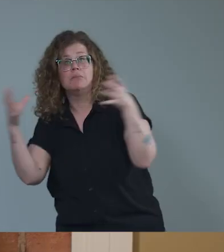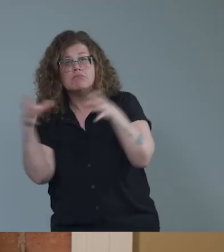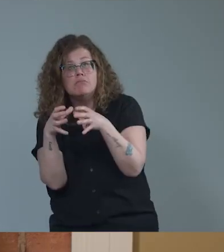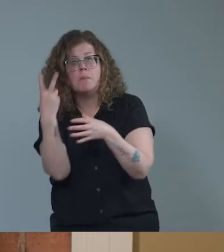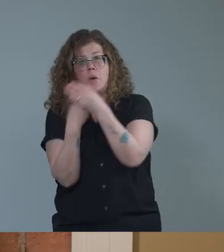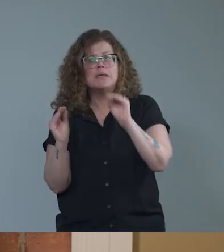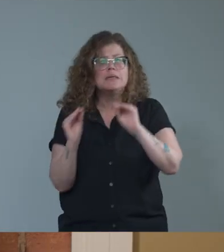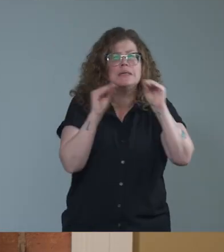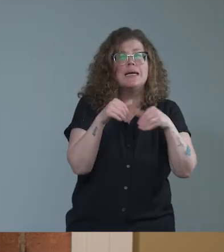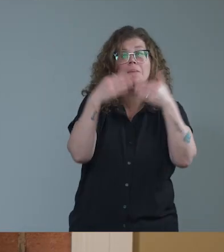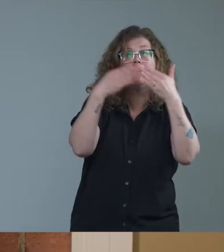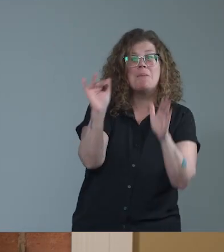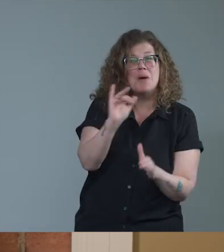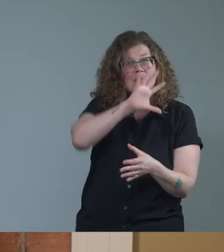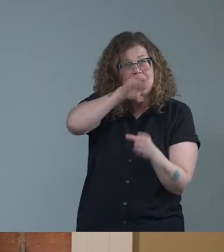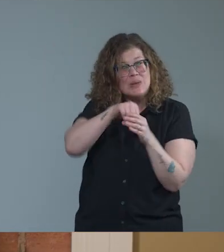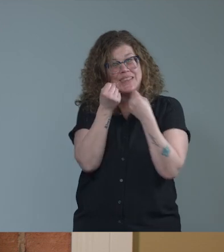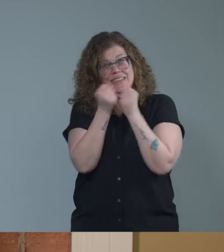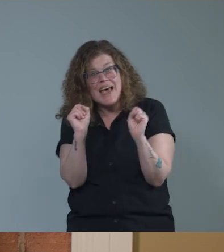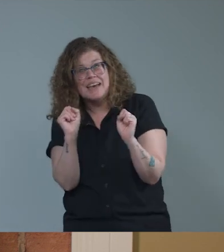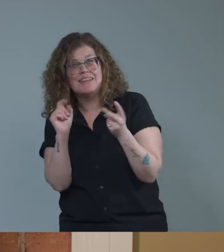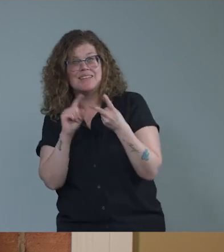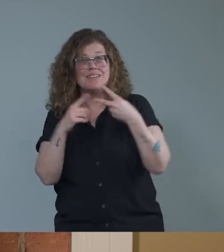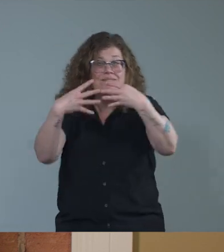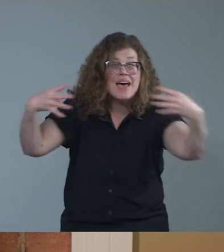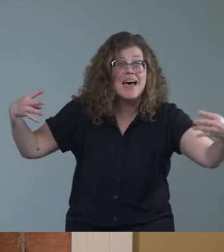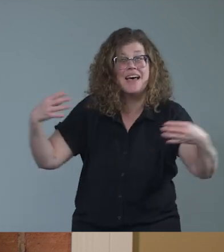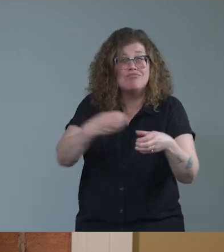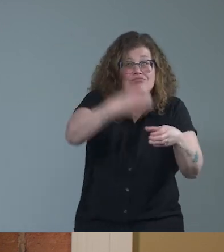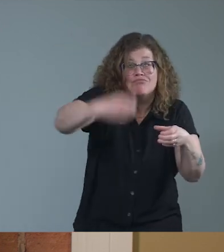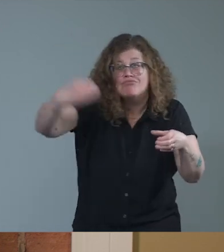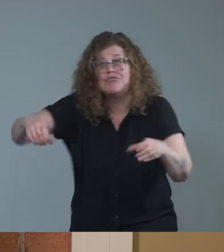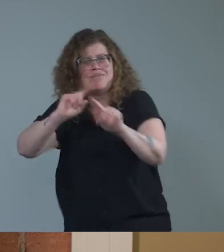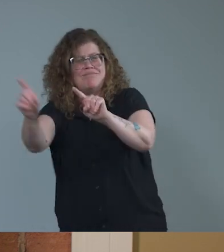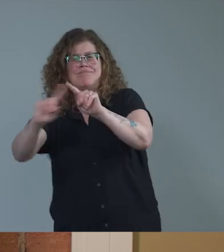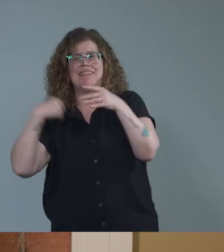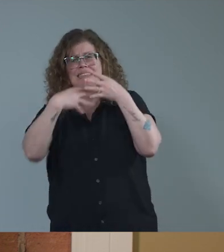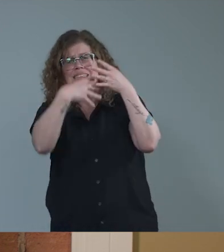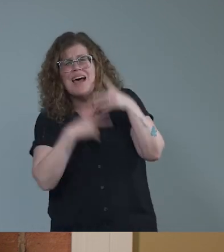Safety measures need to be undertaken at all times, and those are safety measures both for the artist and the artist team, the installers,